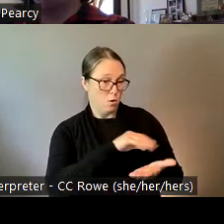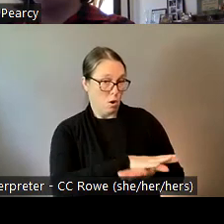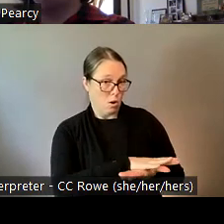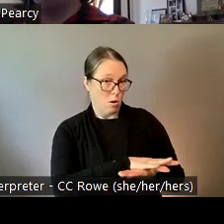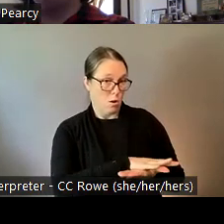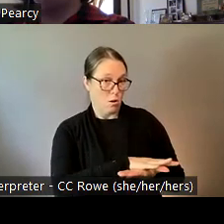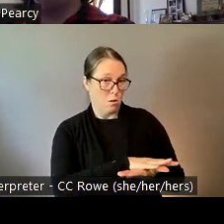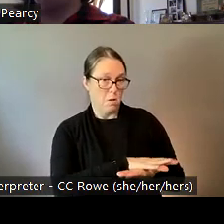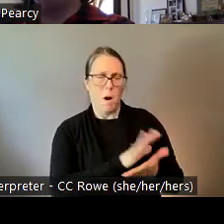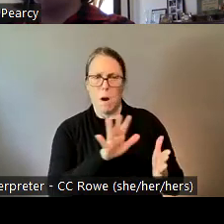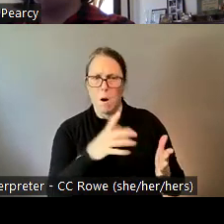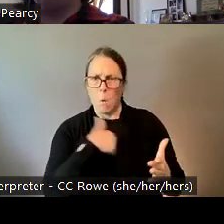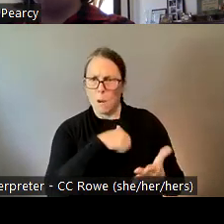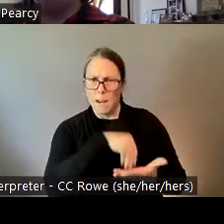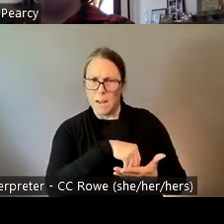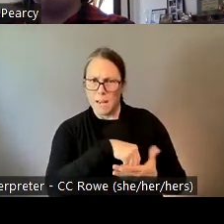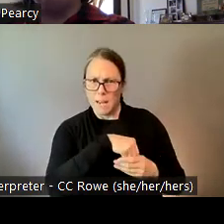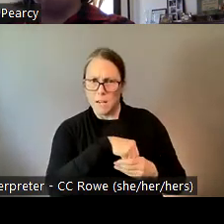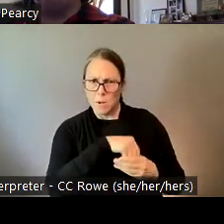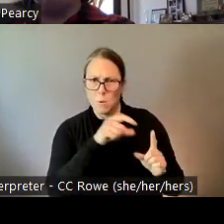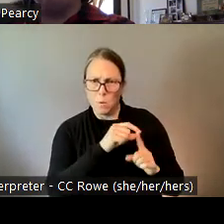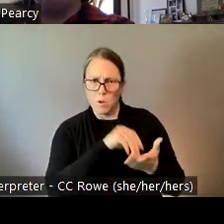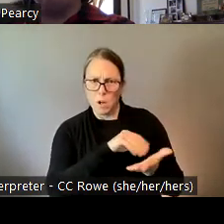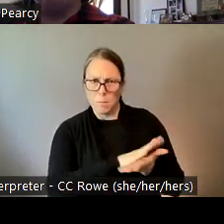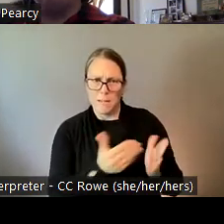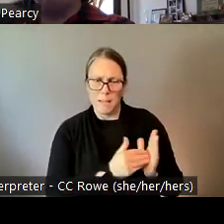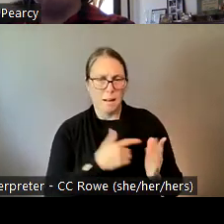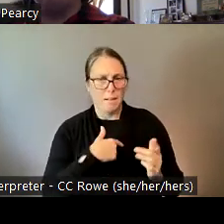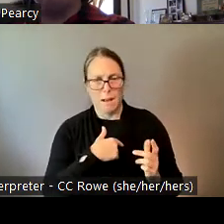I hope we're back in the Word doc. If you guys can't see, I do have the chat up. So if you can't see, holler.